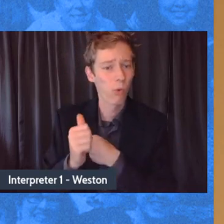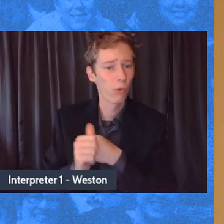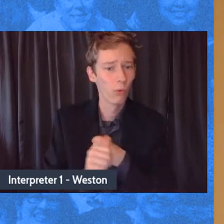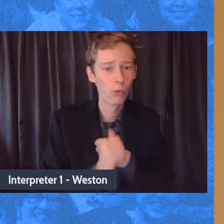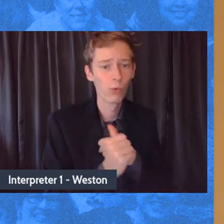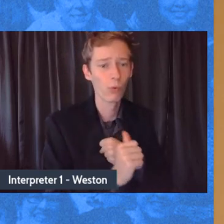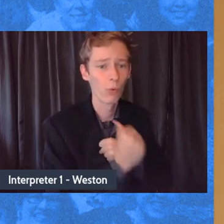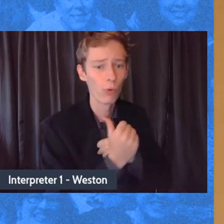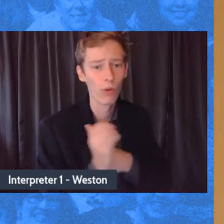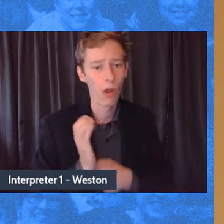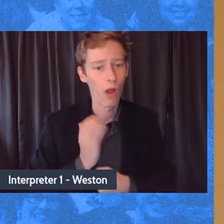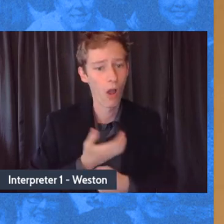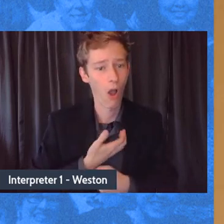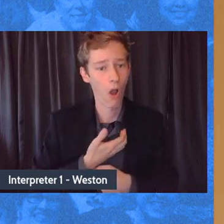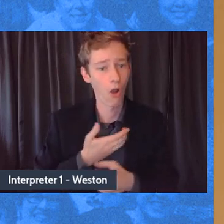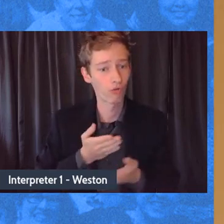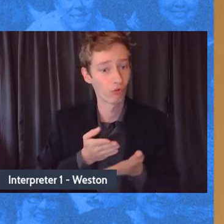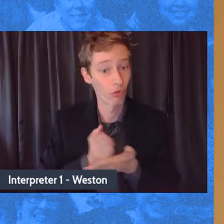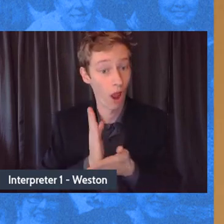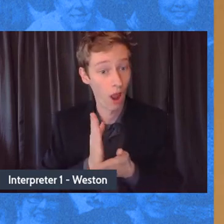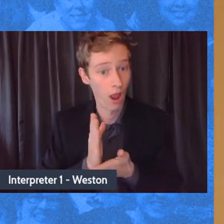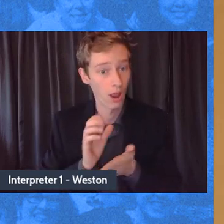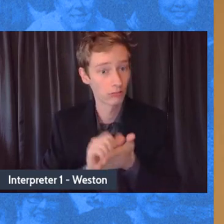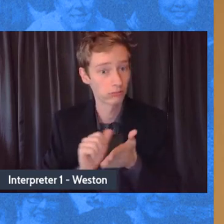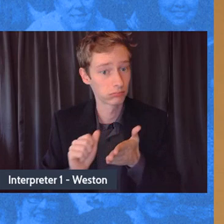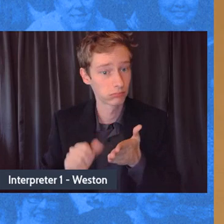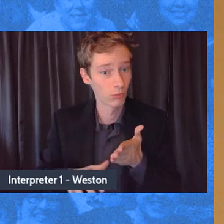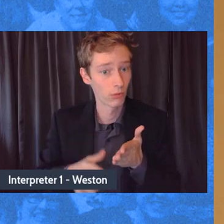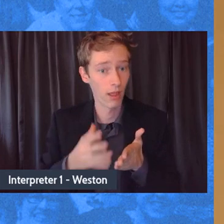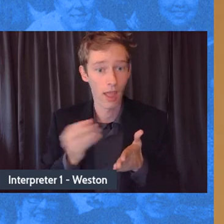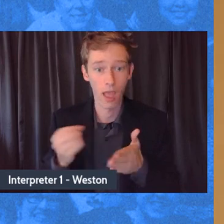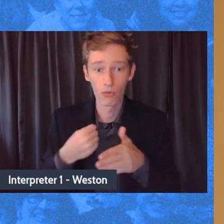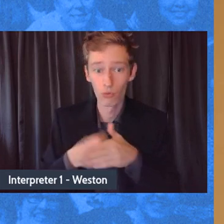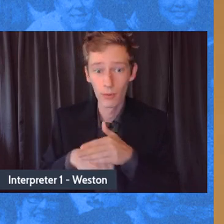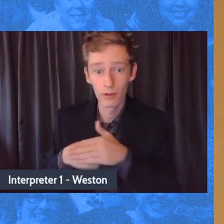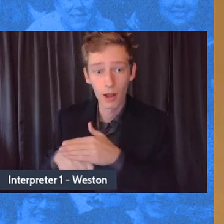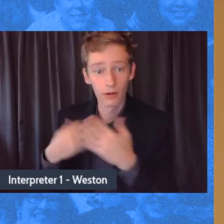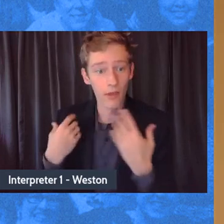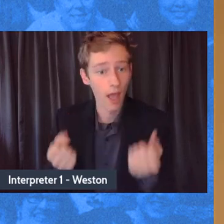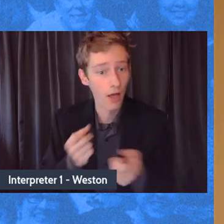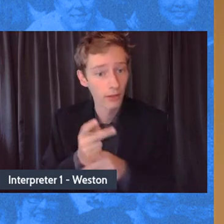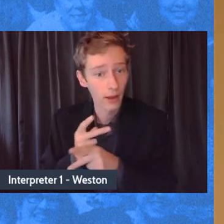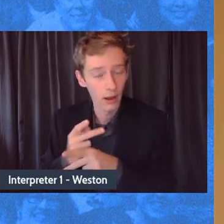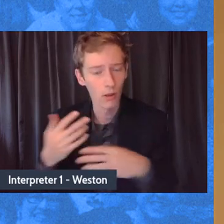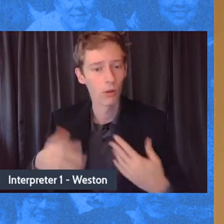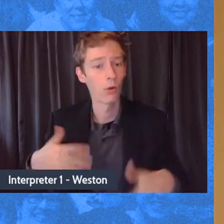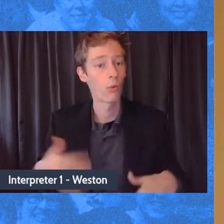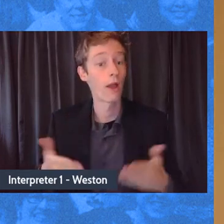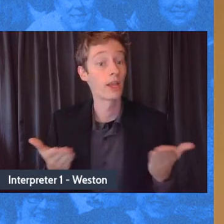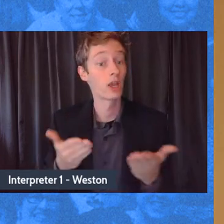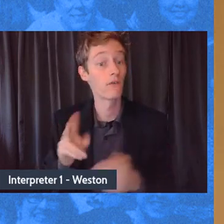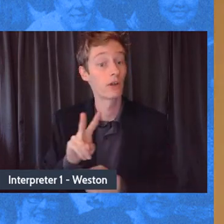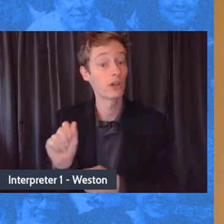It's gonna come down to our state legislatures to protect the right to choose. And in Virginia, our state Senate is a 2020 tie